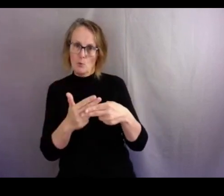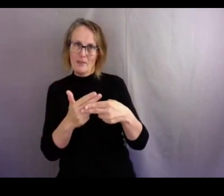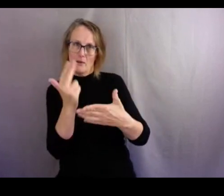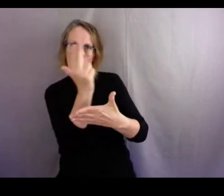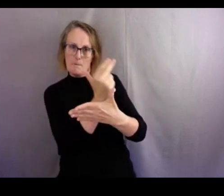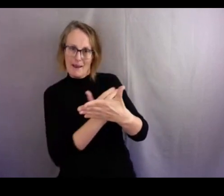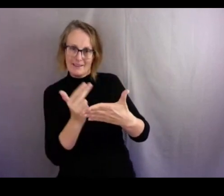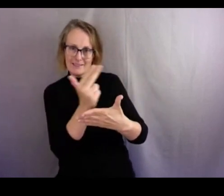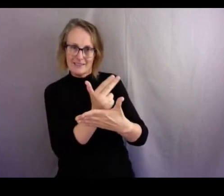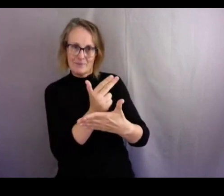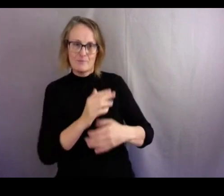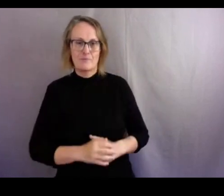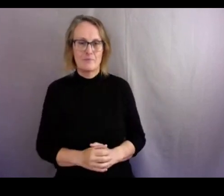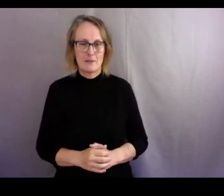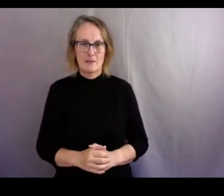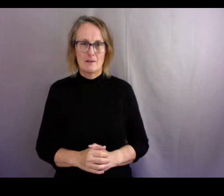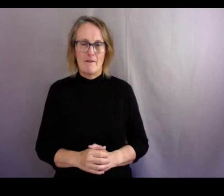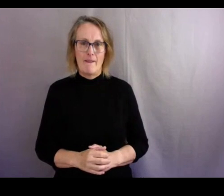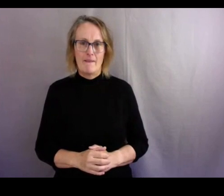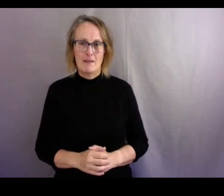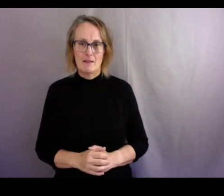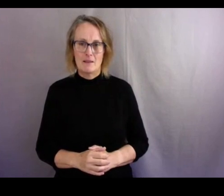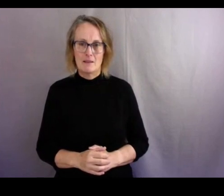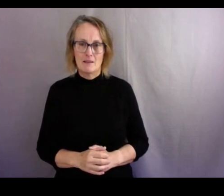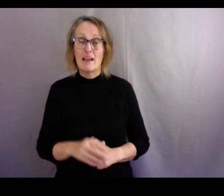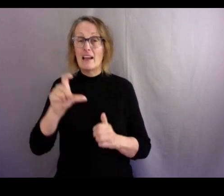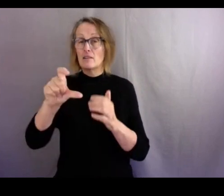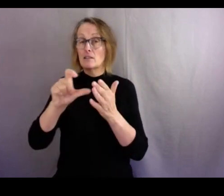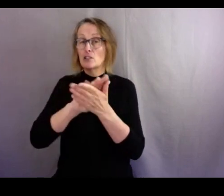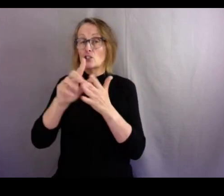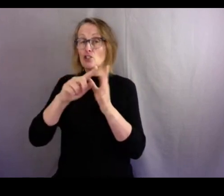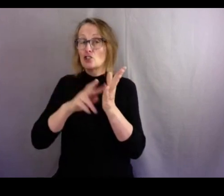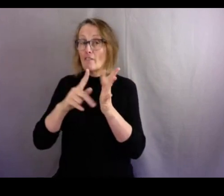but this collaboration was a failure, as Charles Morice took liberties, modifying Gauguin's text,